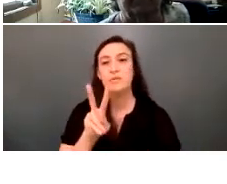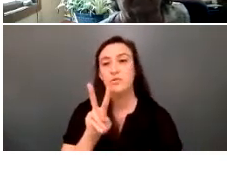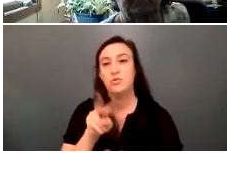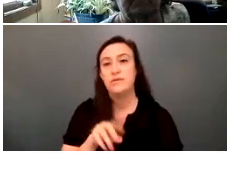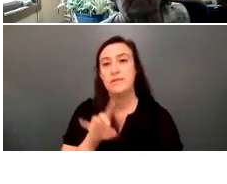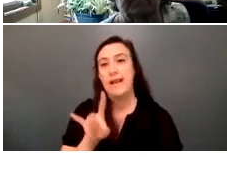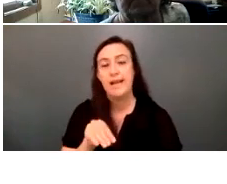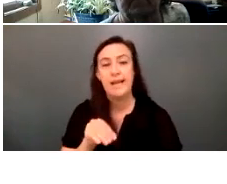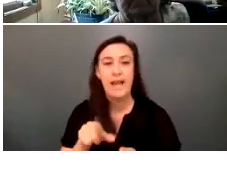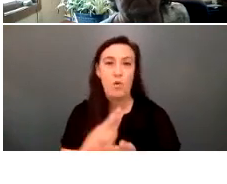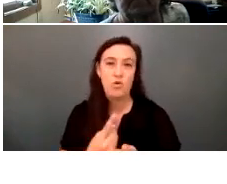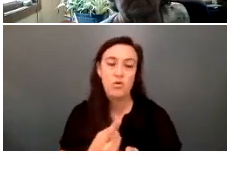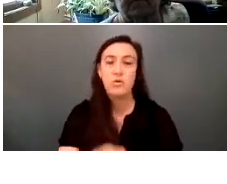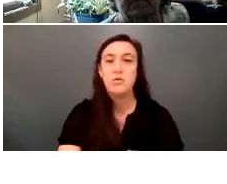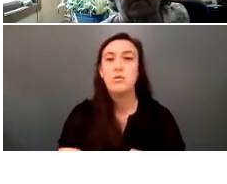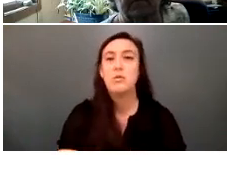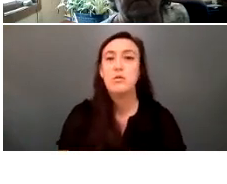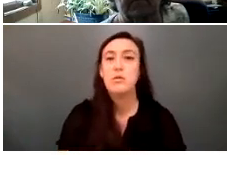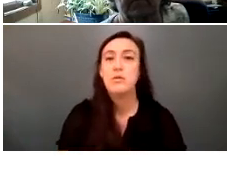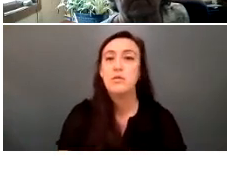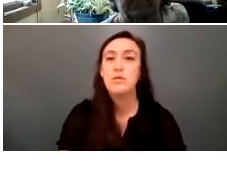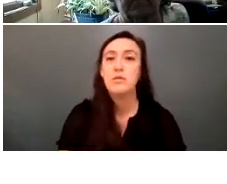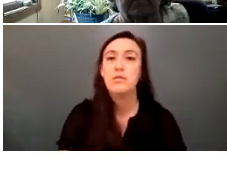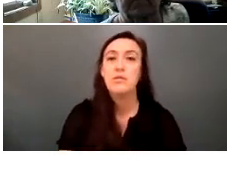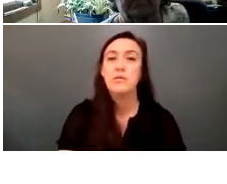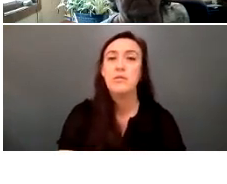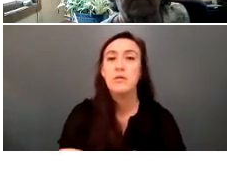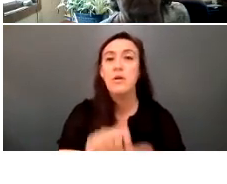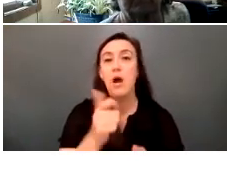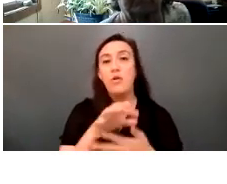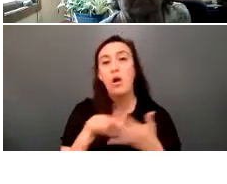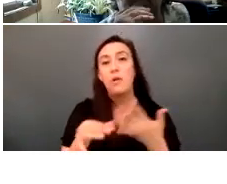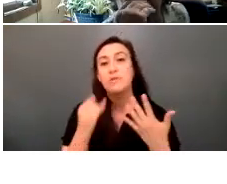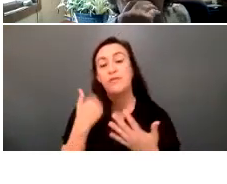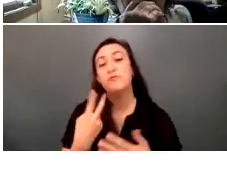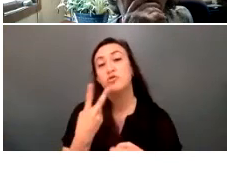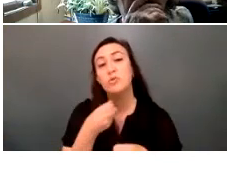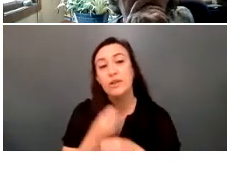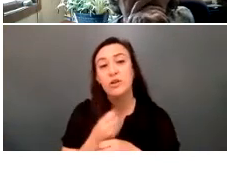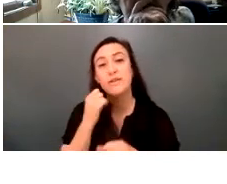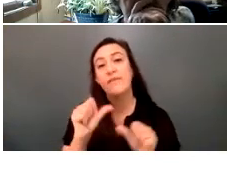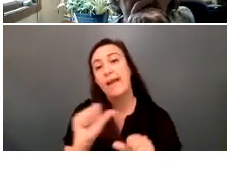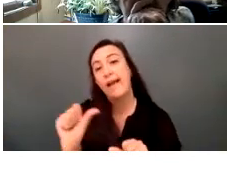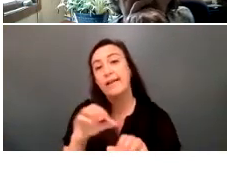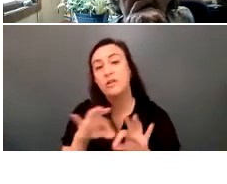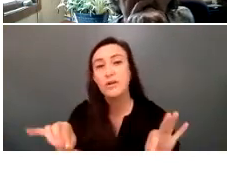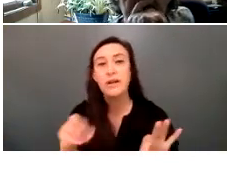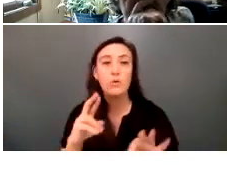The other option is for people that have a two year degree or an associates degree and then they have two years of